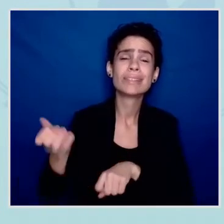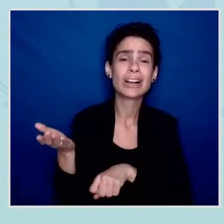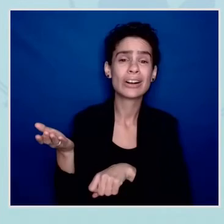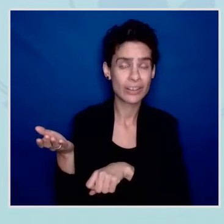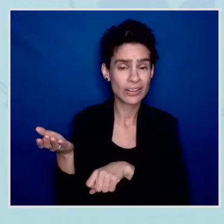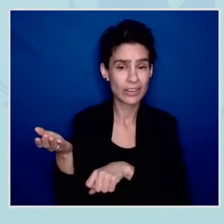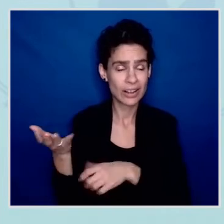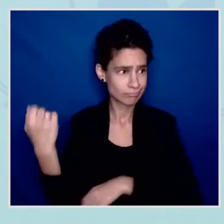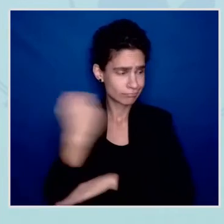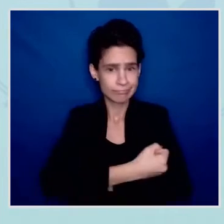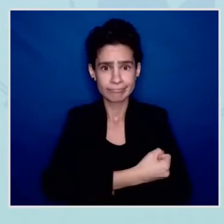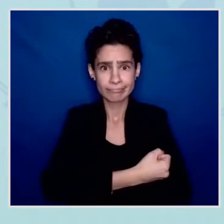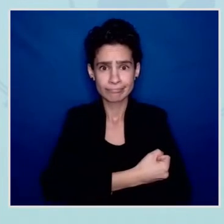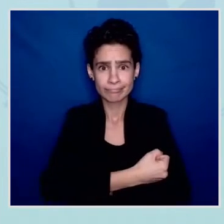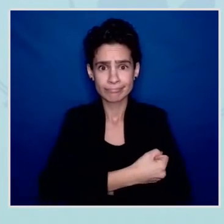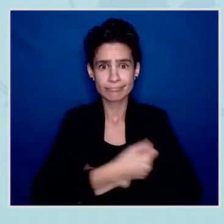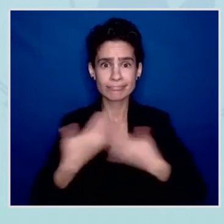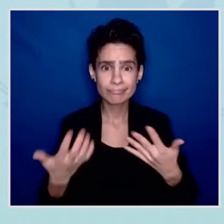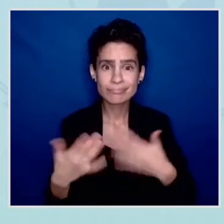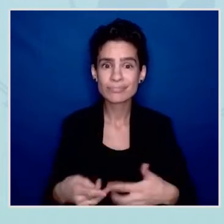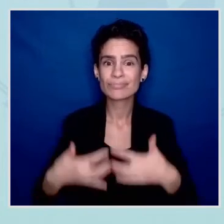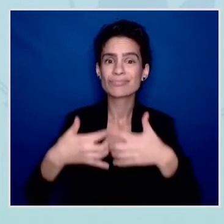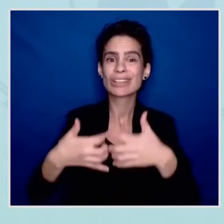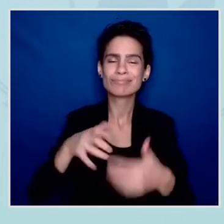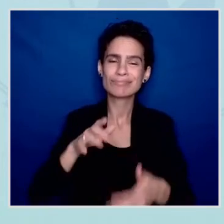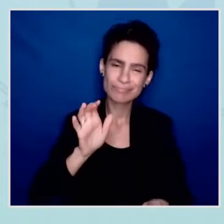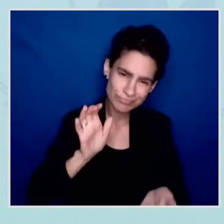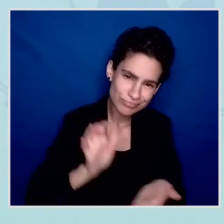GOING OVERSEAS.